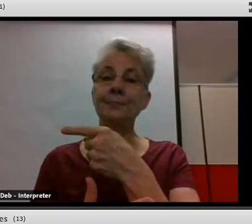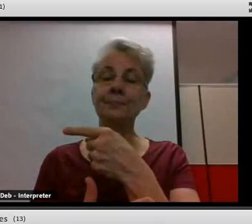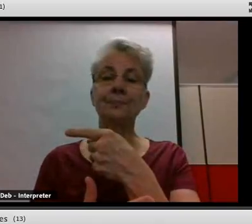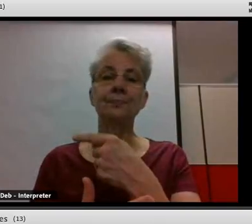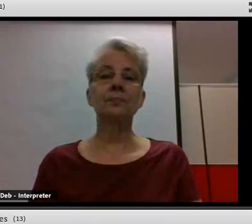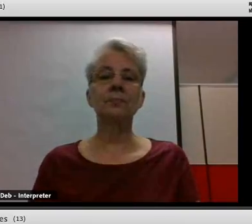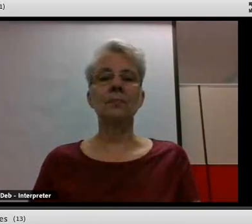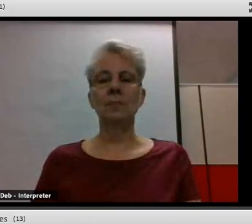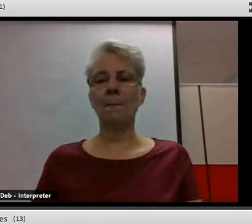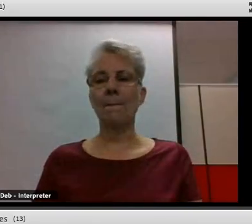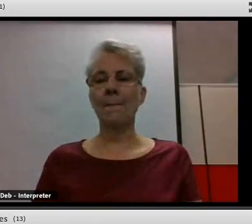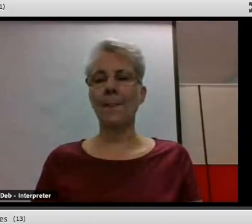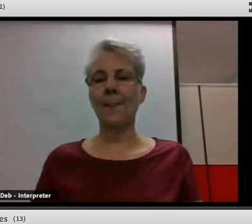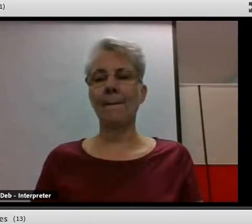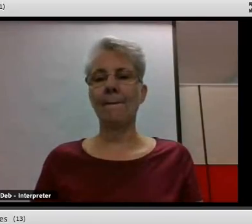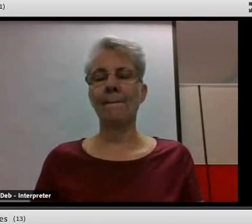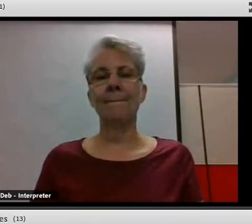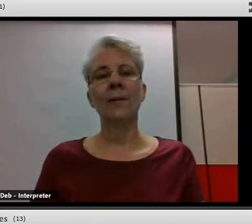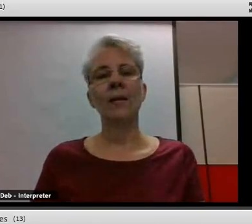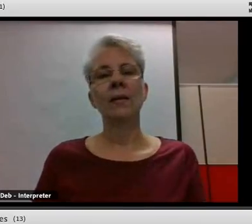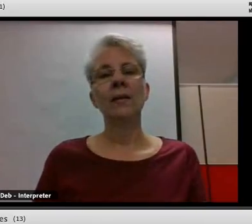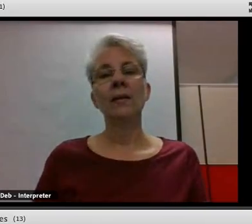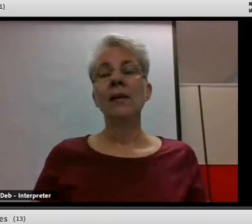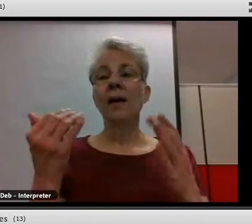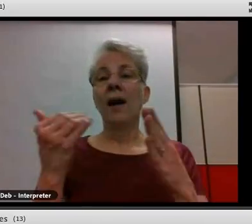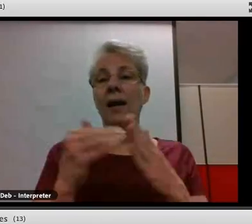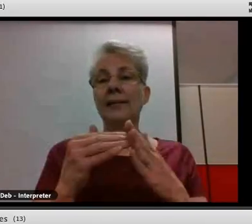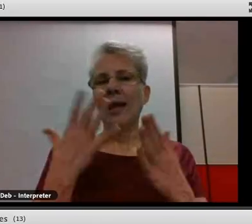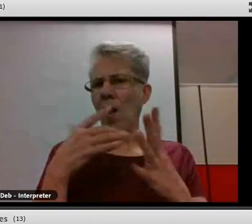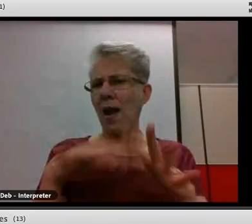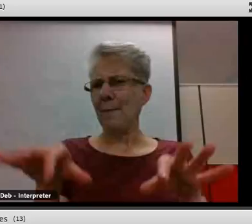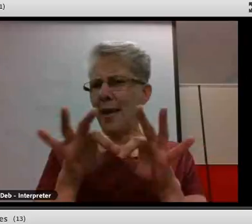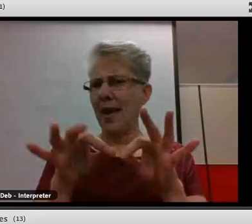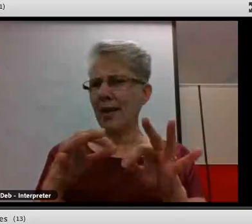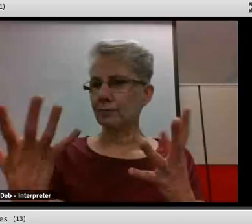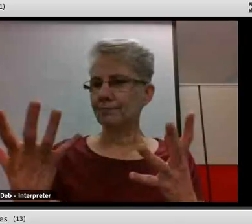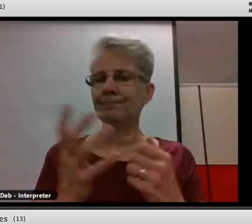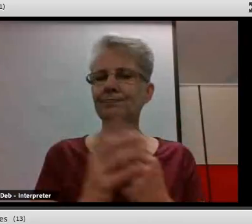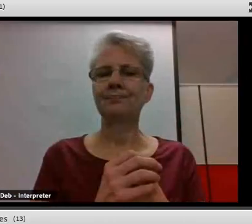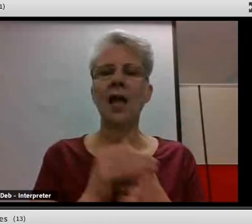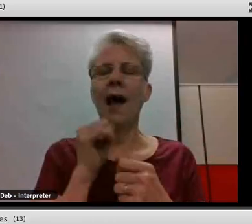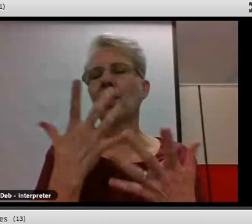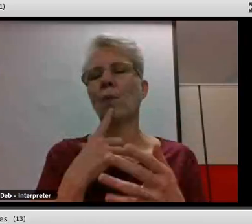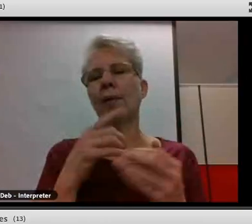Flash, this is the Penny Juice site, okay, well, nothing is going to work